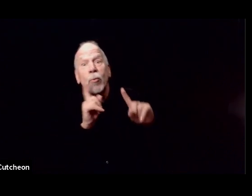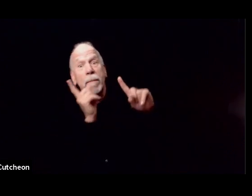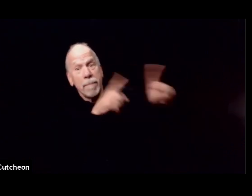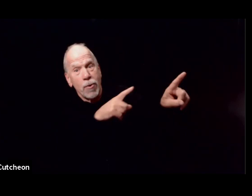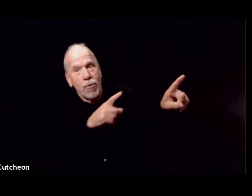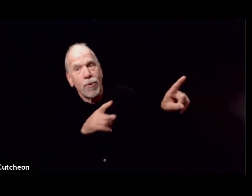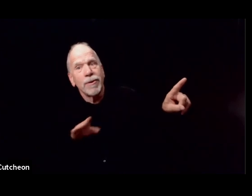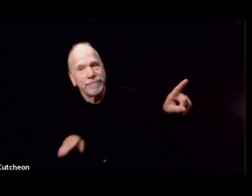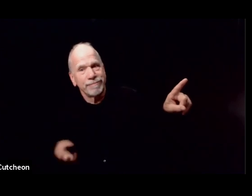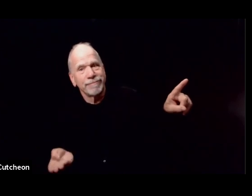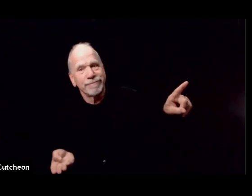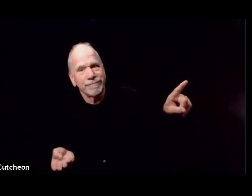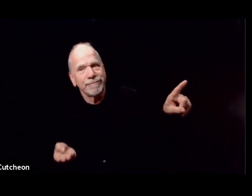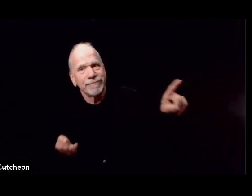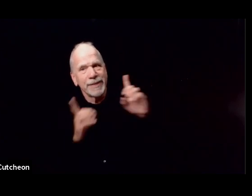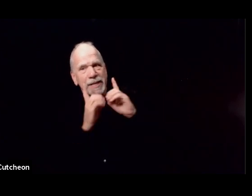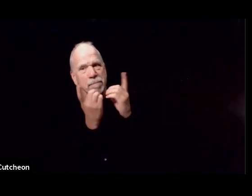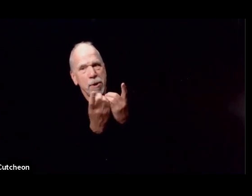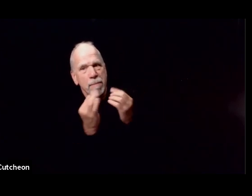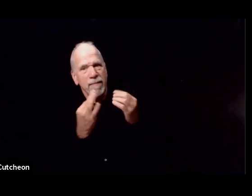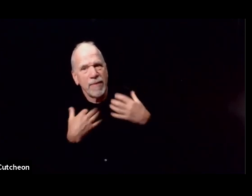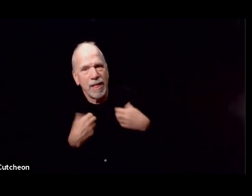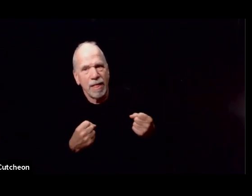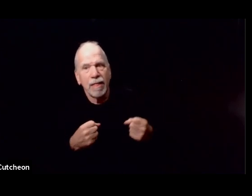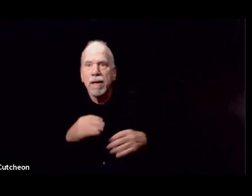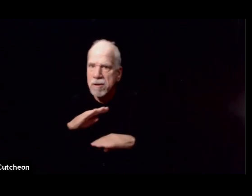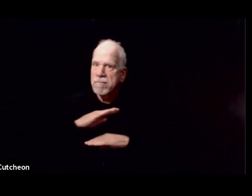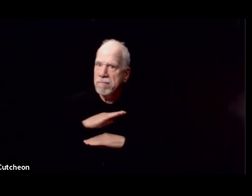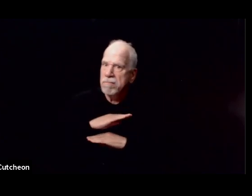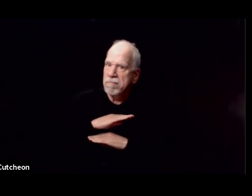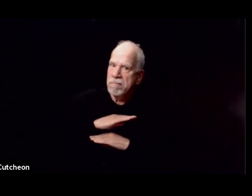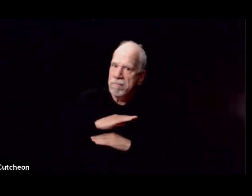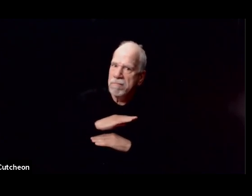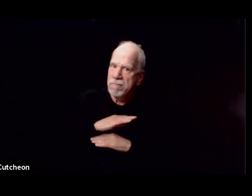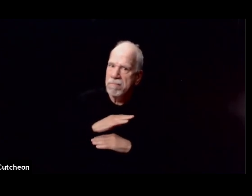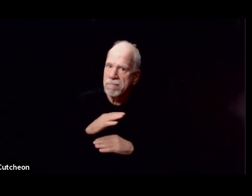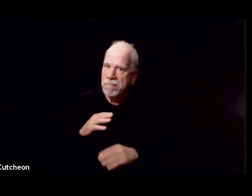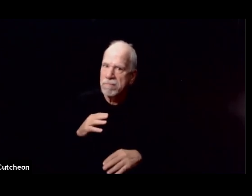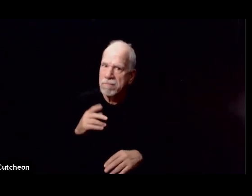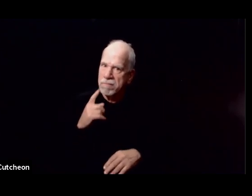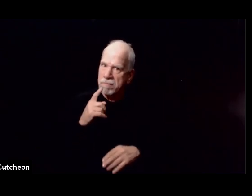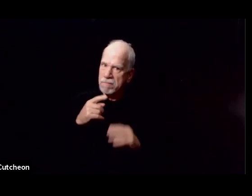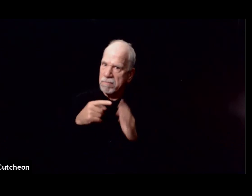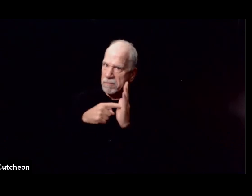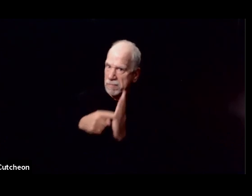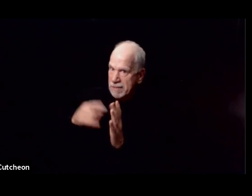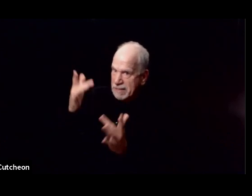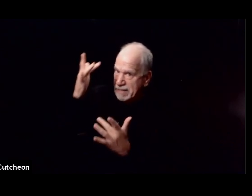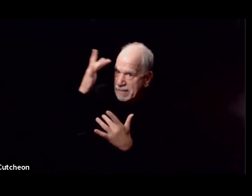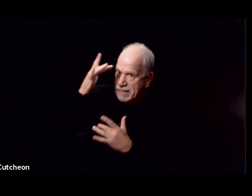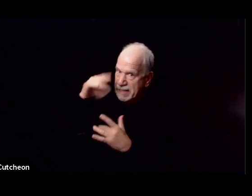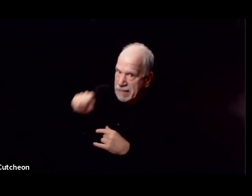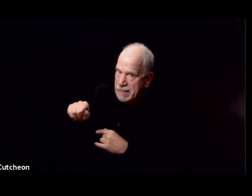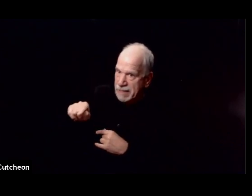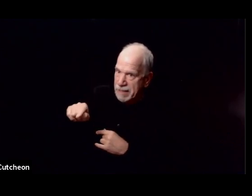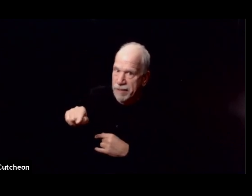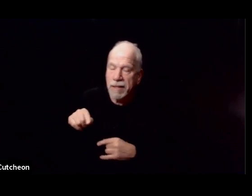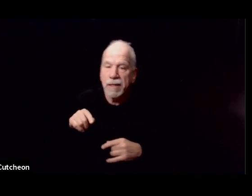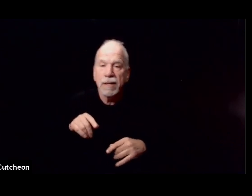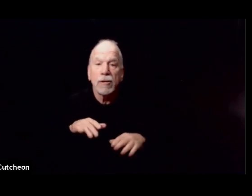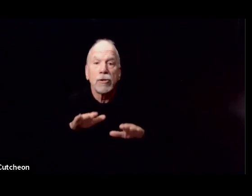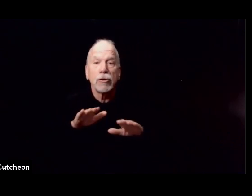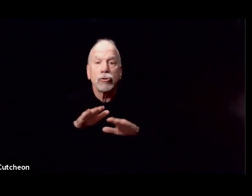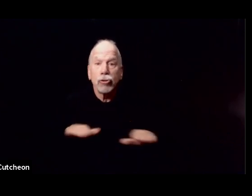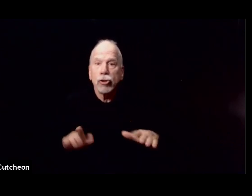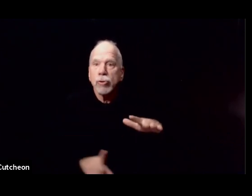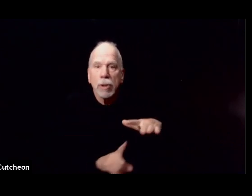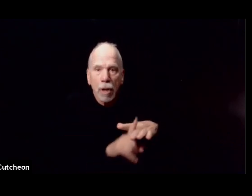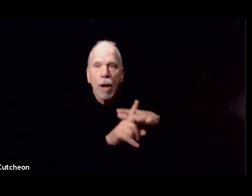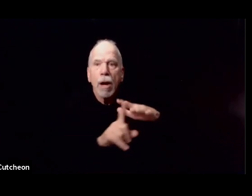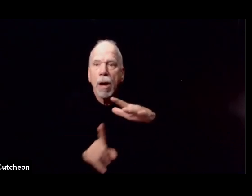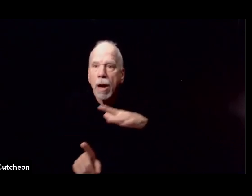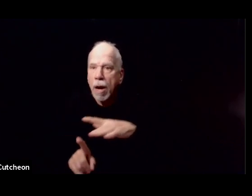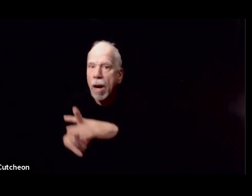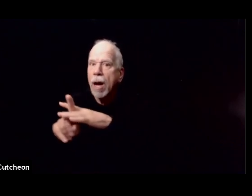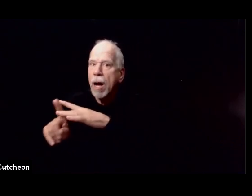for this syndrome. These children developed symptom onset between May 17th and June 19th.